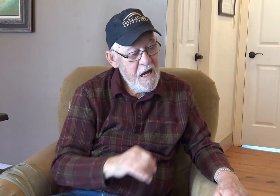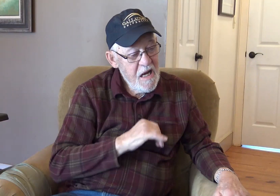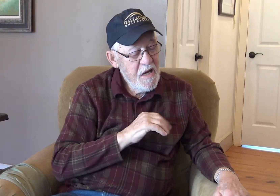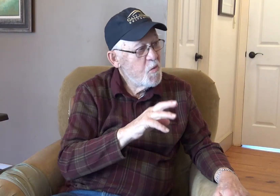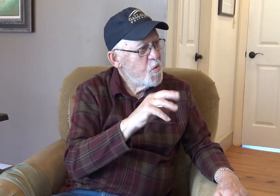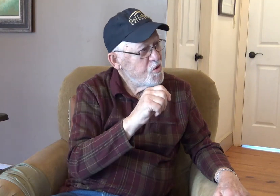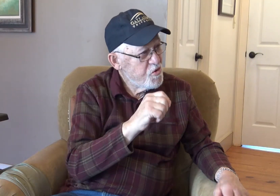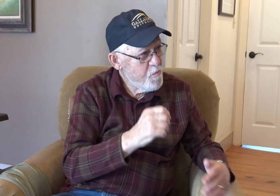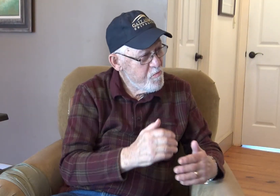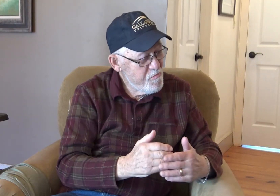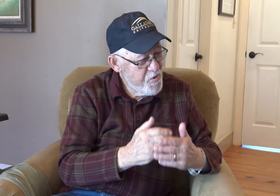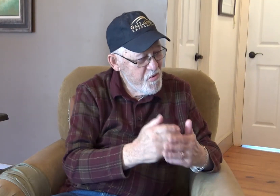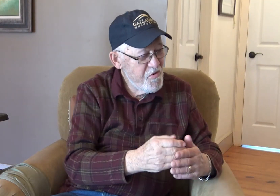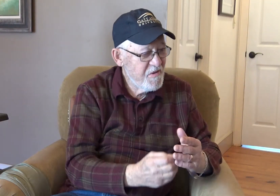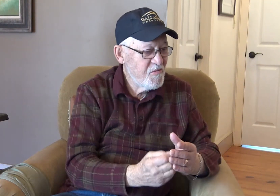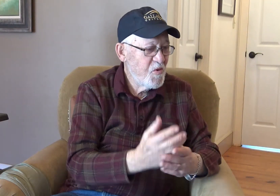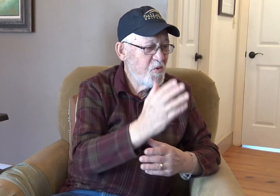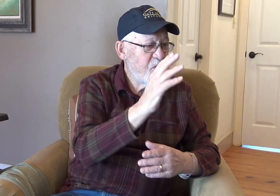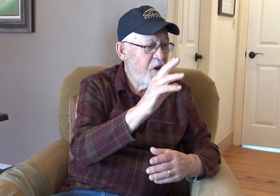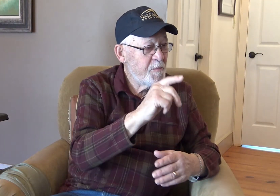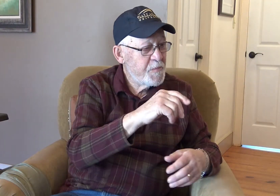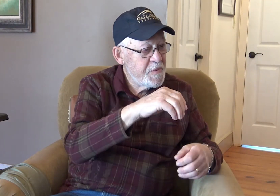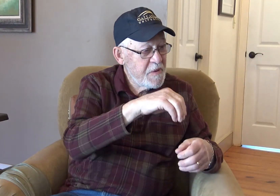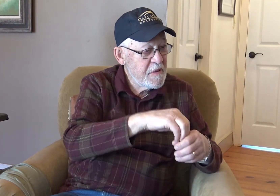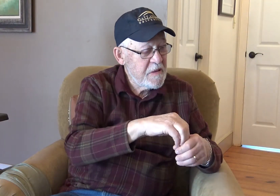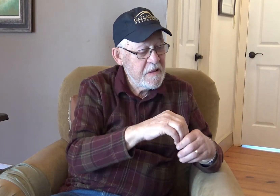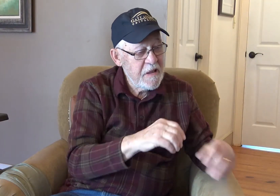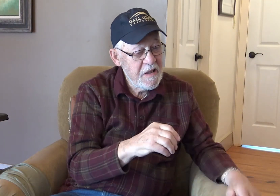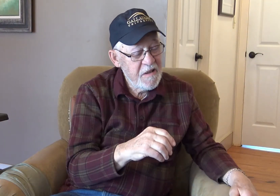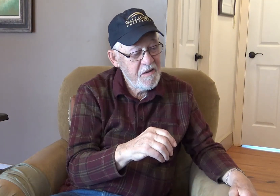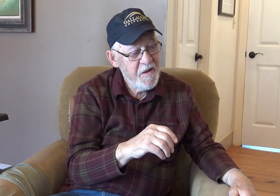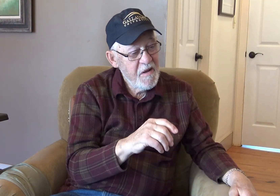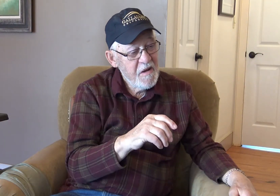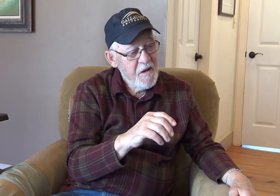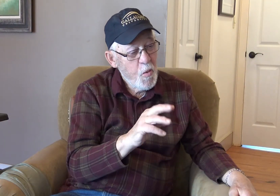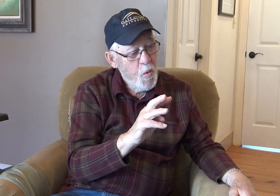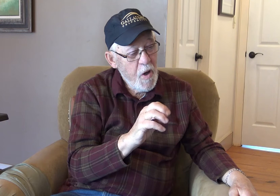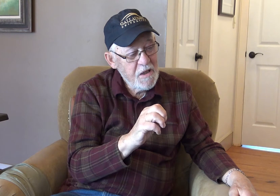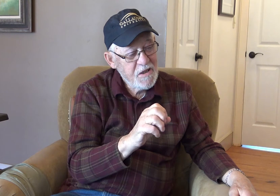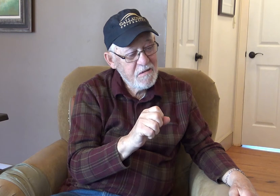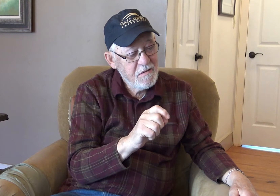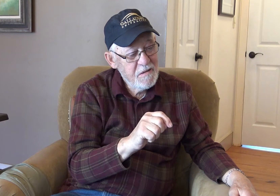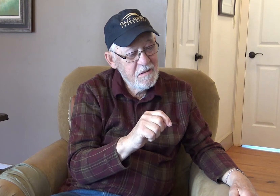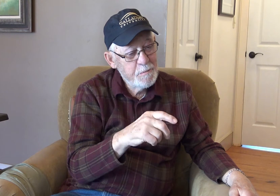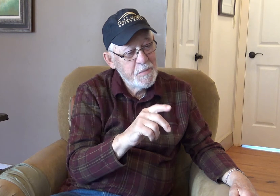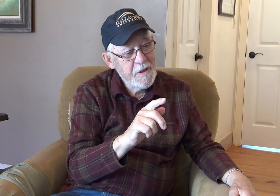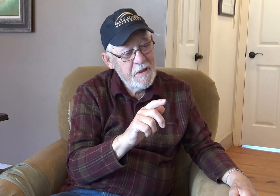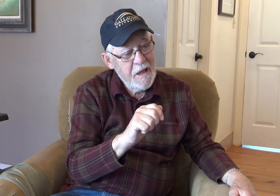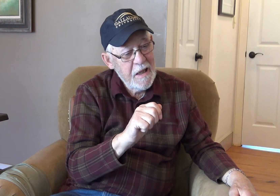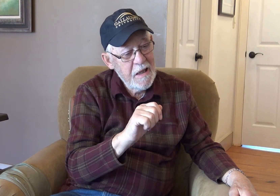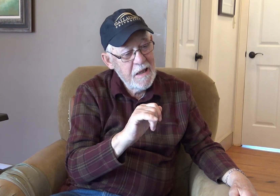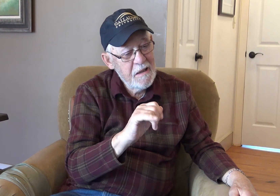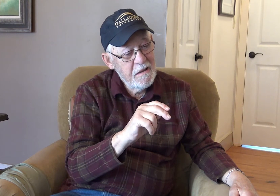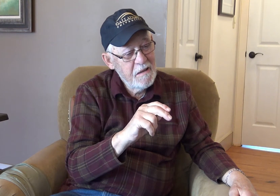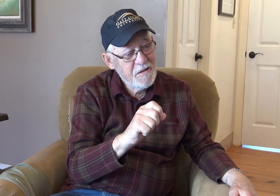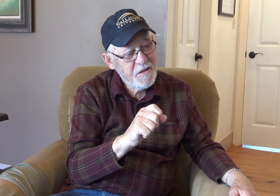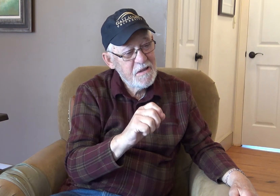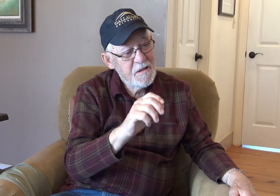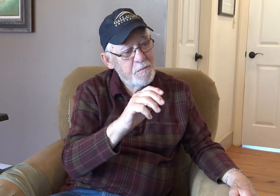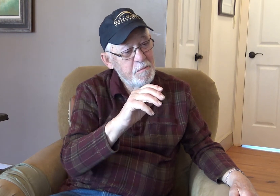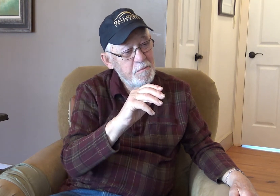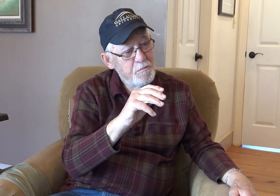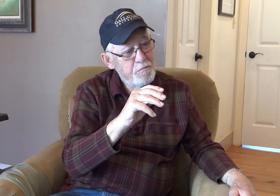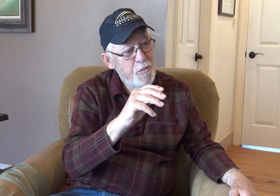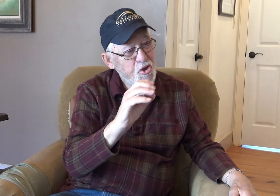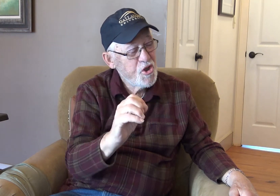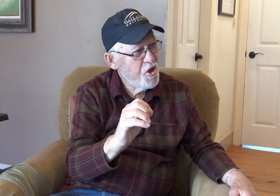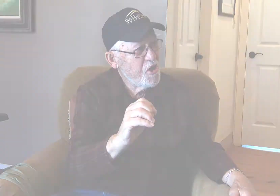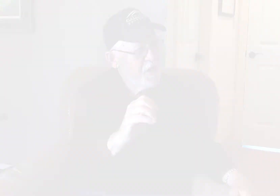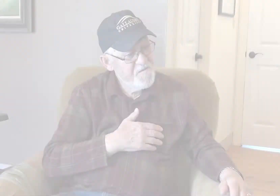I was born and grew up in West Plains, Missouri.